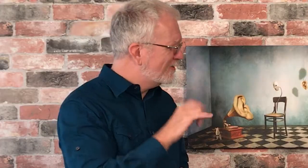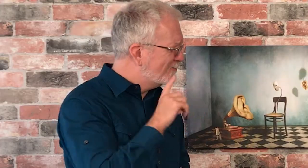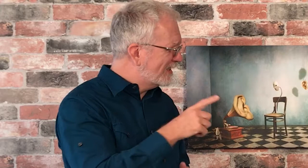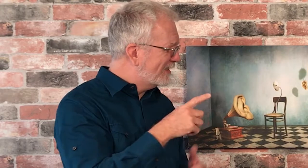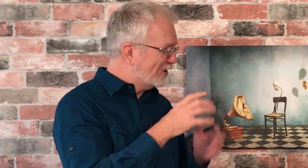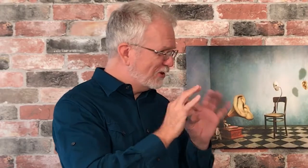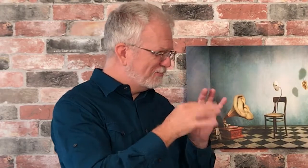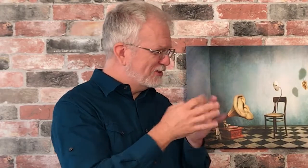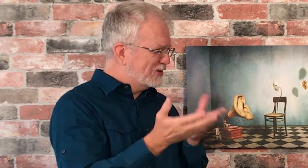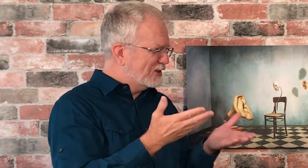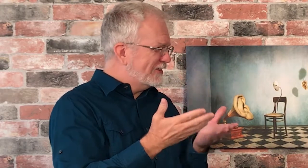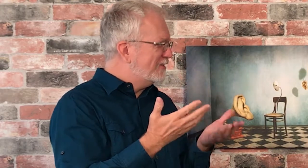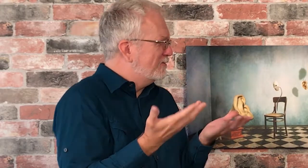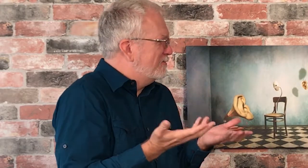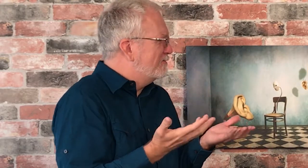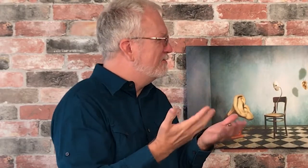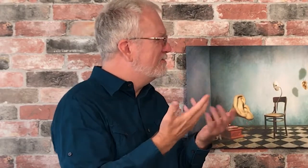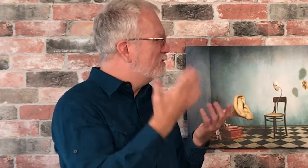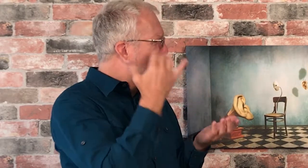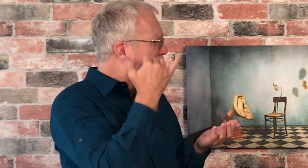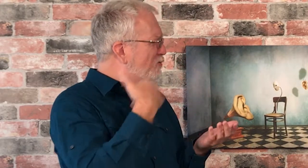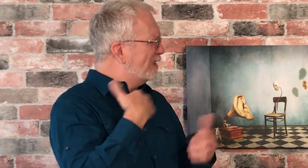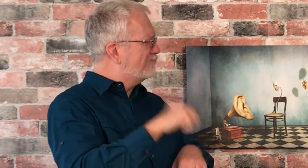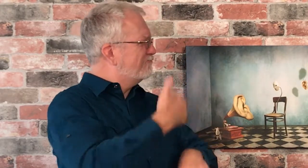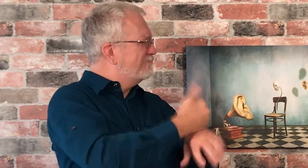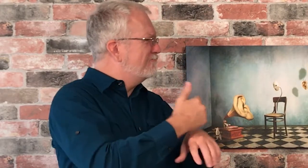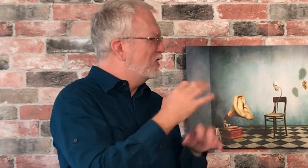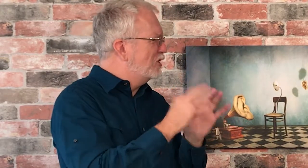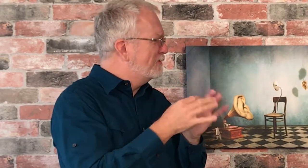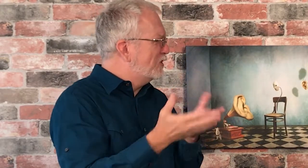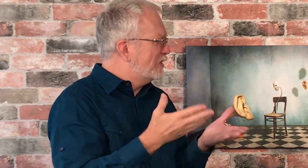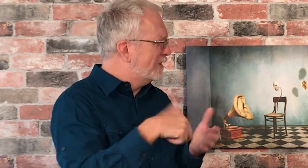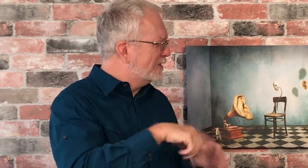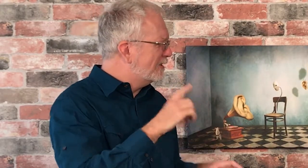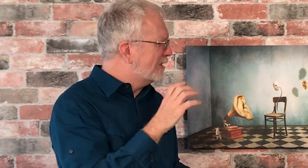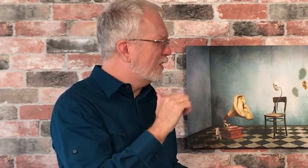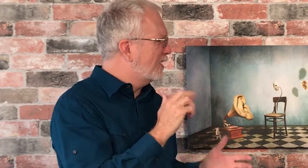Ray: Why are we starting Interpreting Services at DCARA?